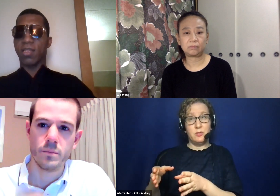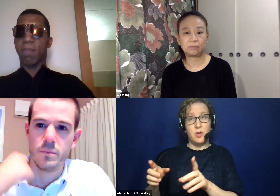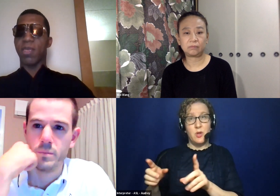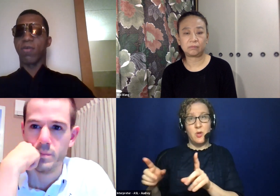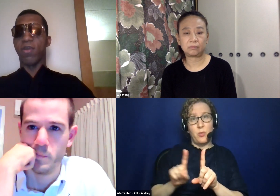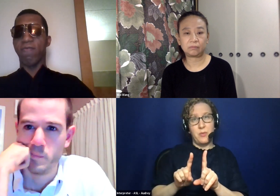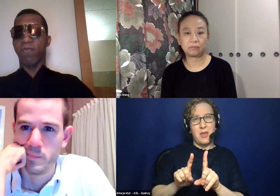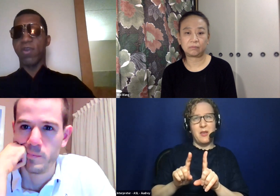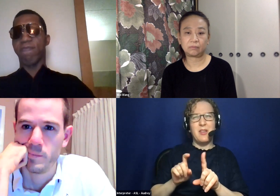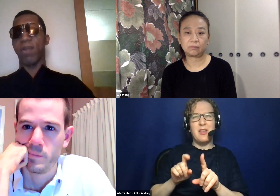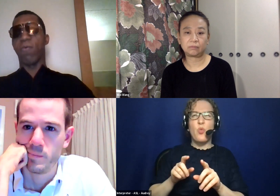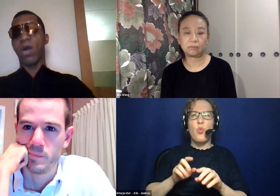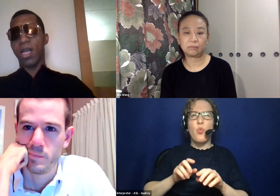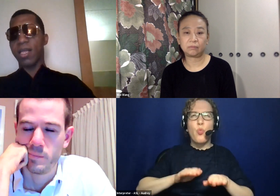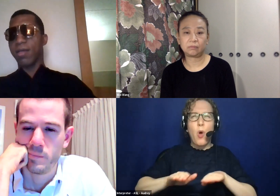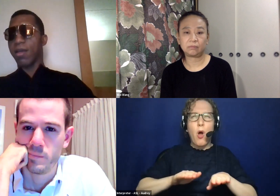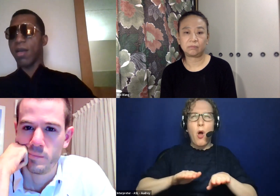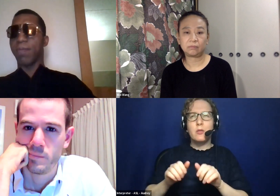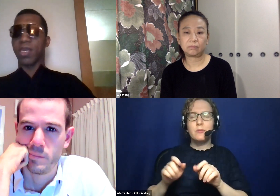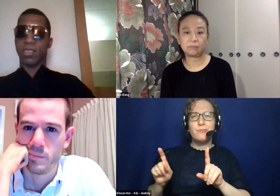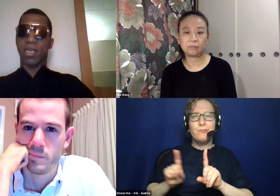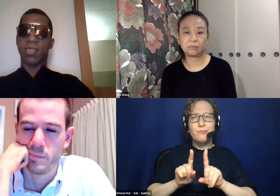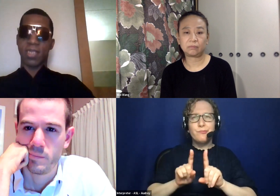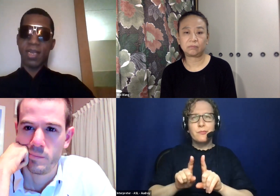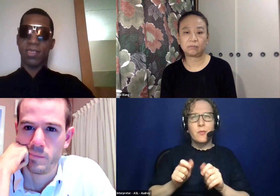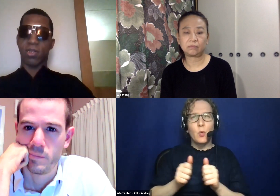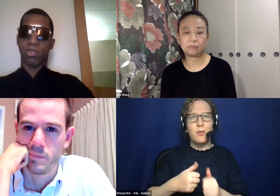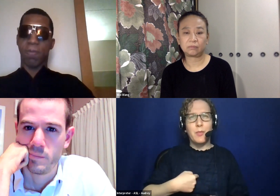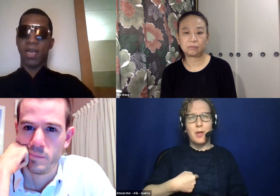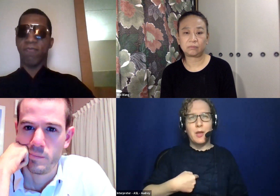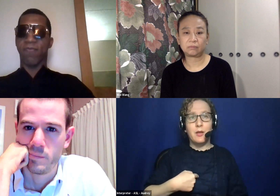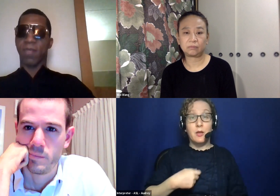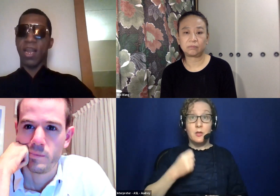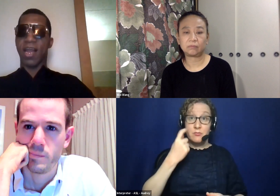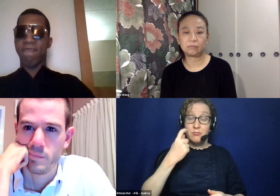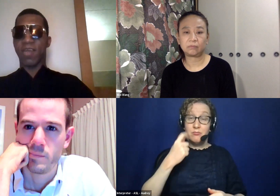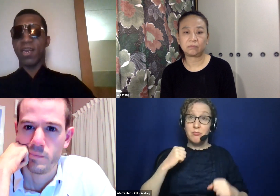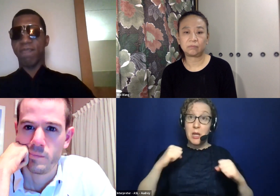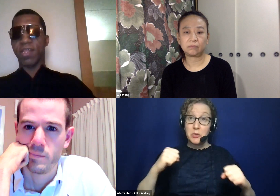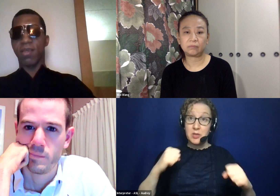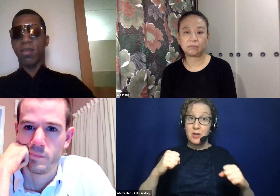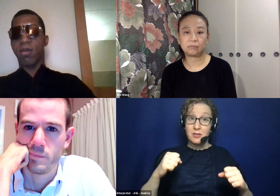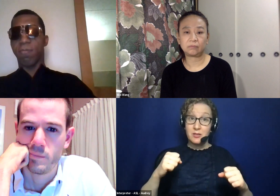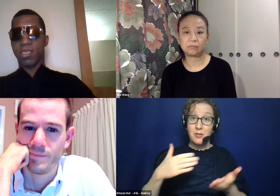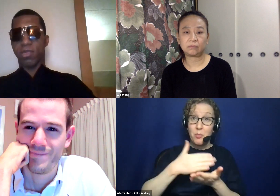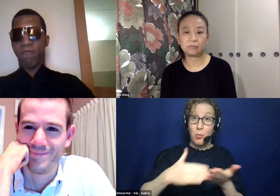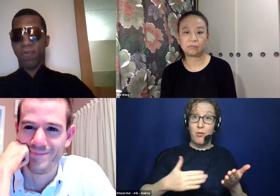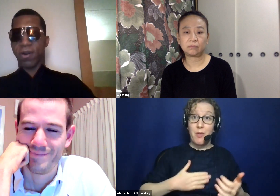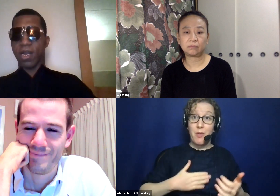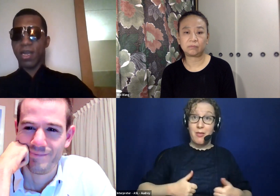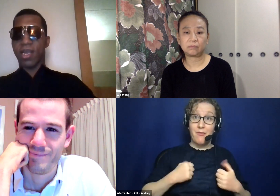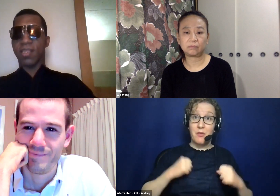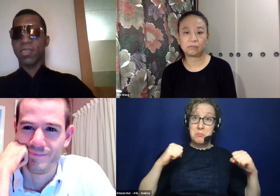walking, going for a walk, because exercise is also part of life and living, so far I think so